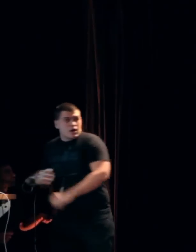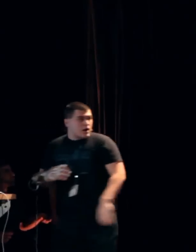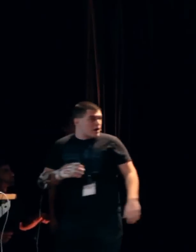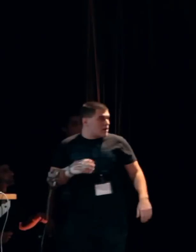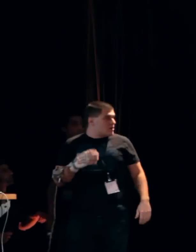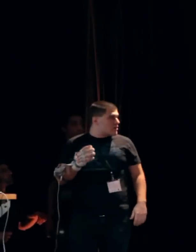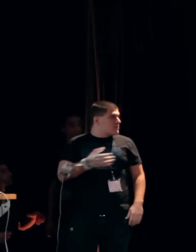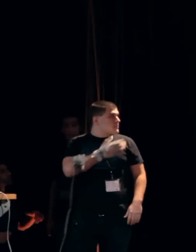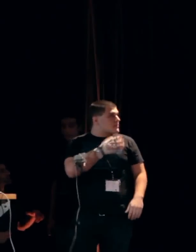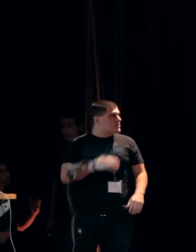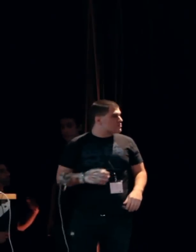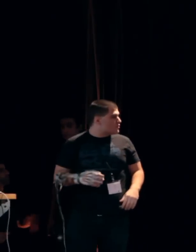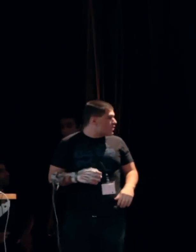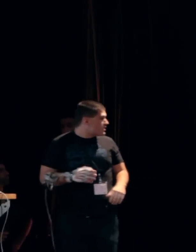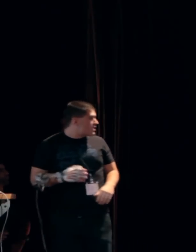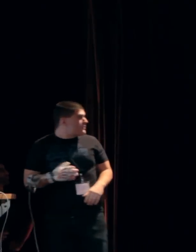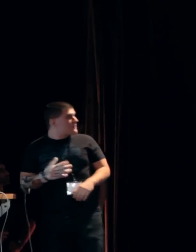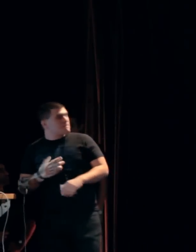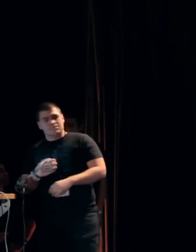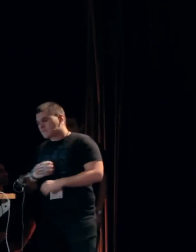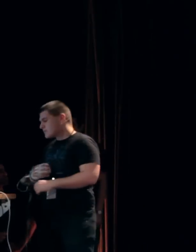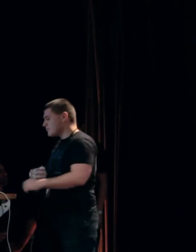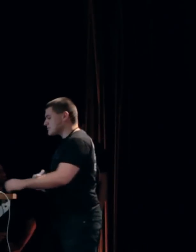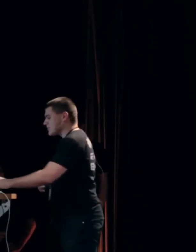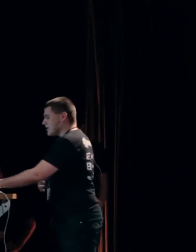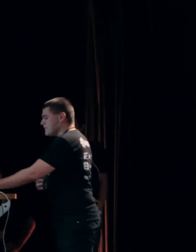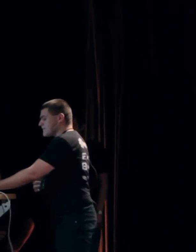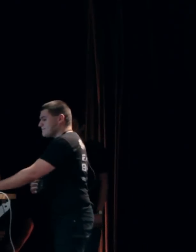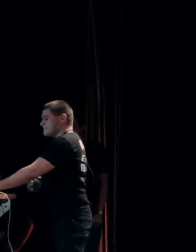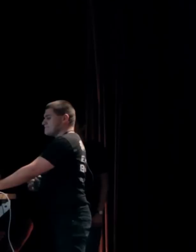You are seeing the computer program on the screen.